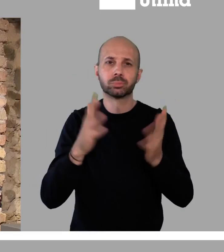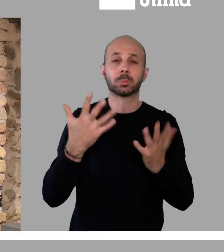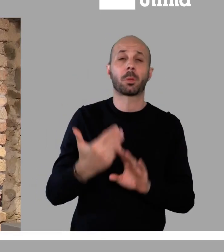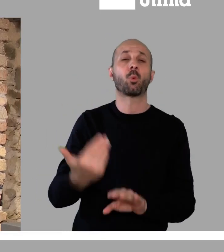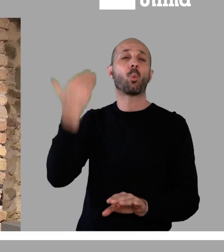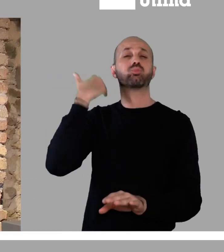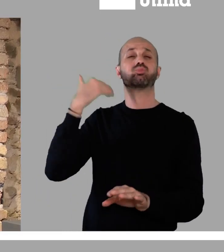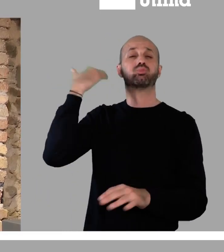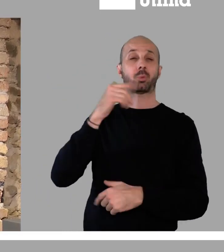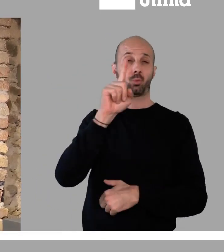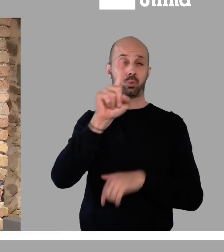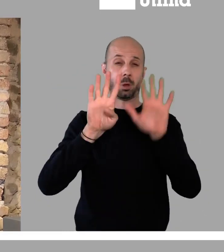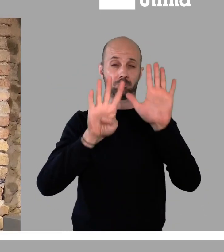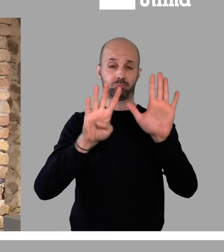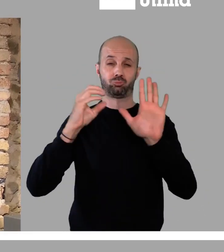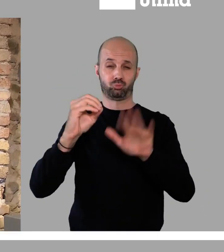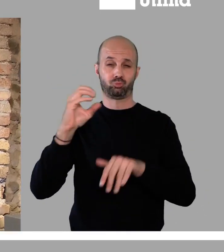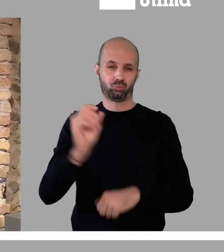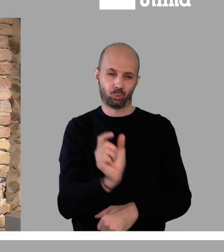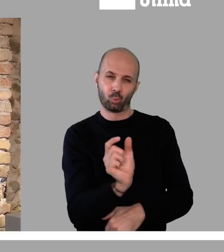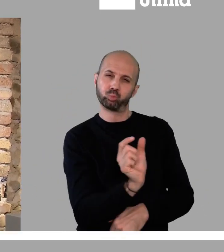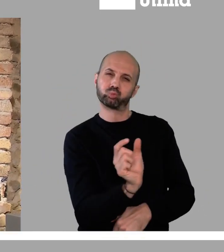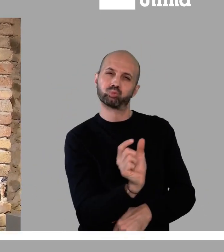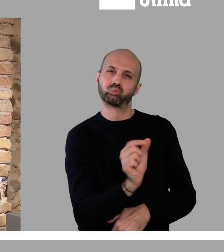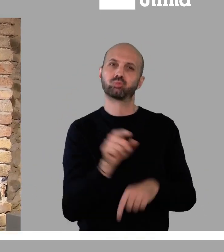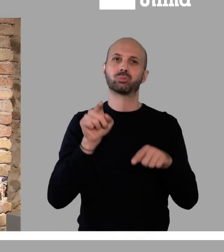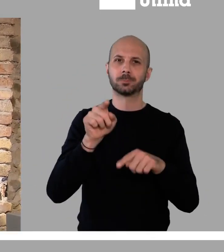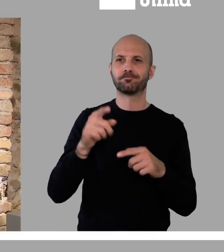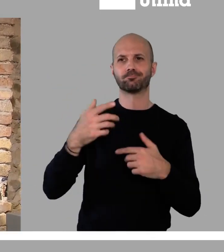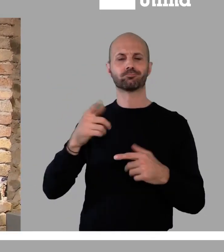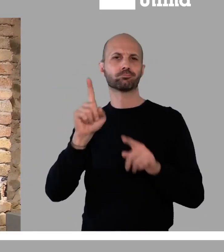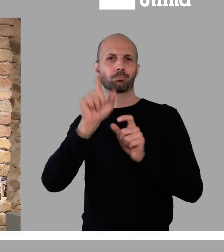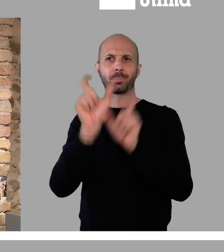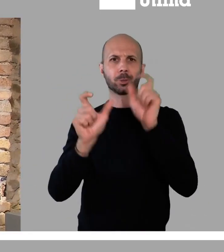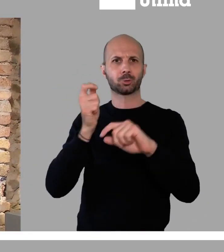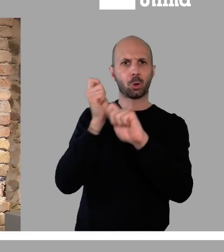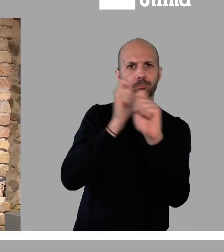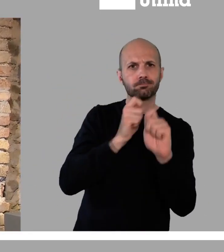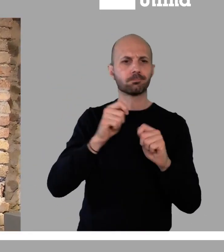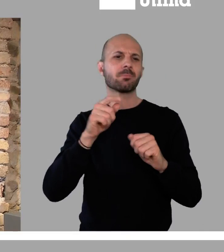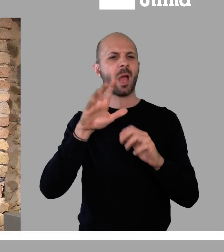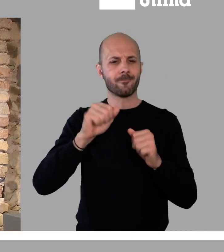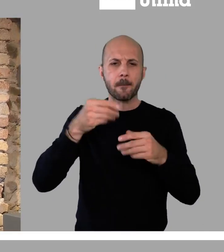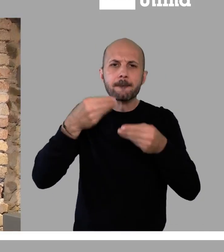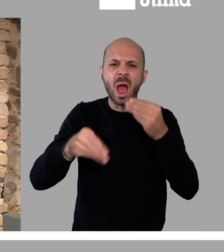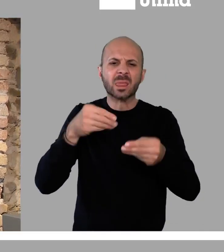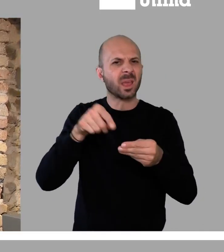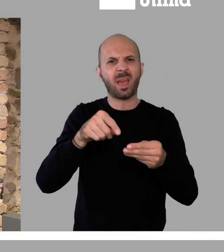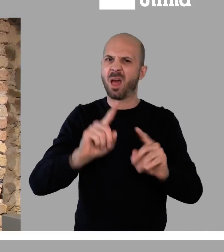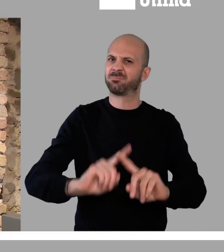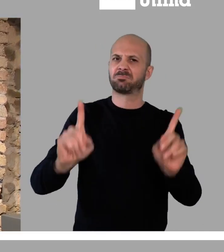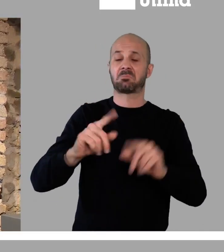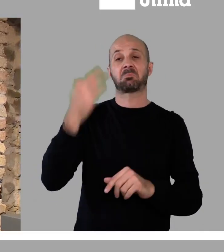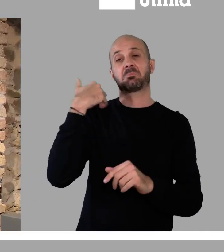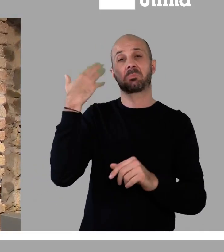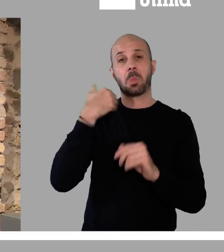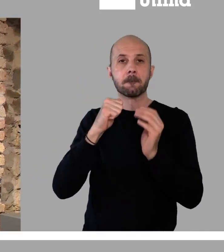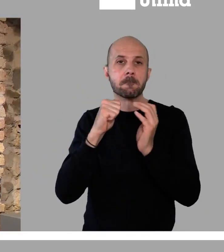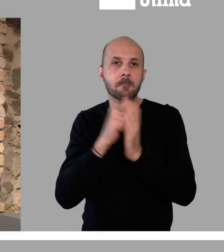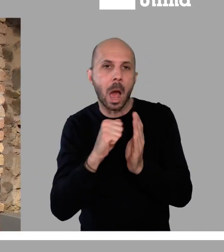appreciating the material, the surface, the texture. the heat or not emitted by a specific material. As in this case, a bronze sculpture by Petro Consagra.